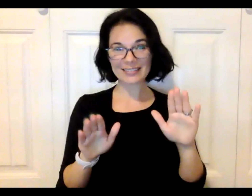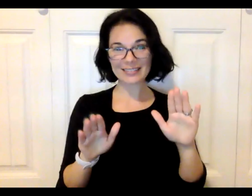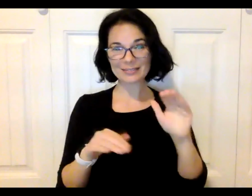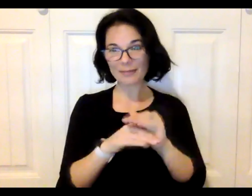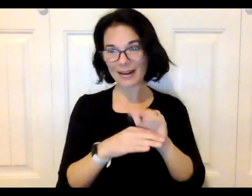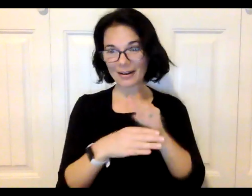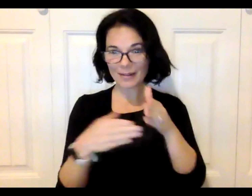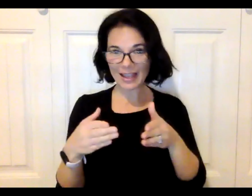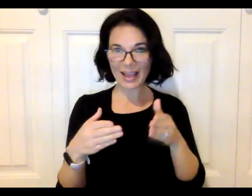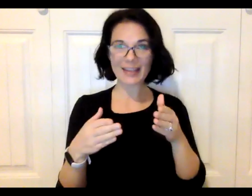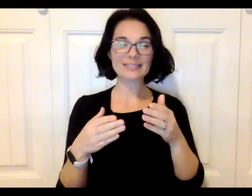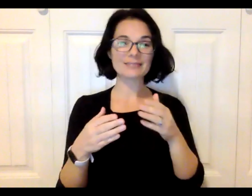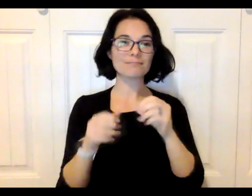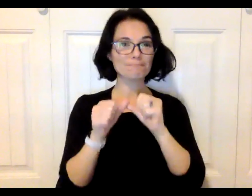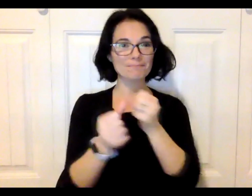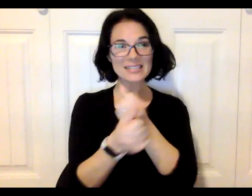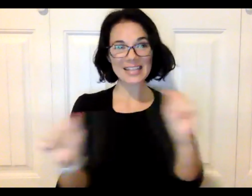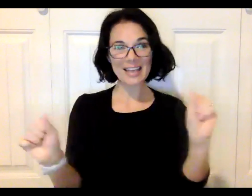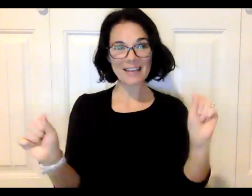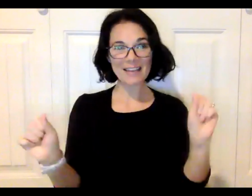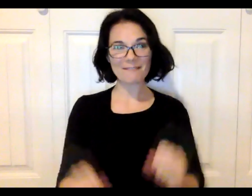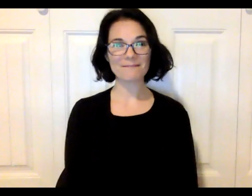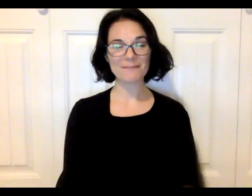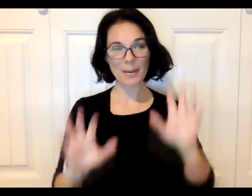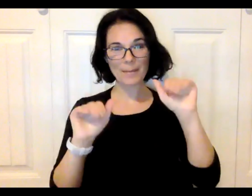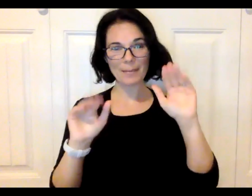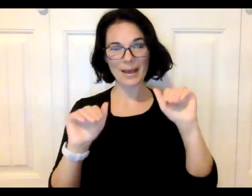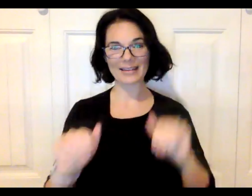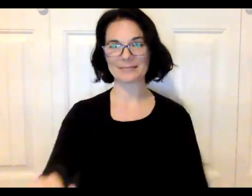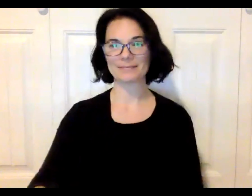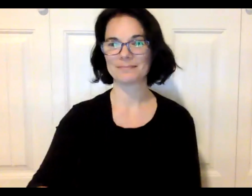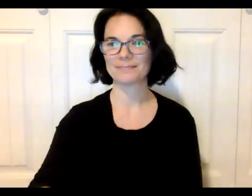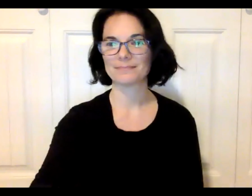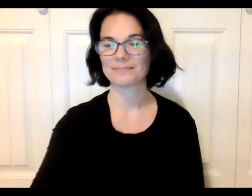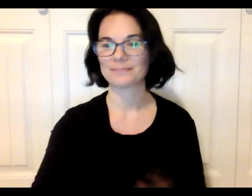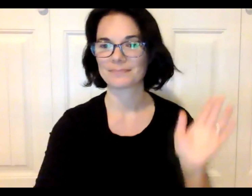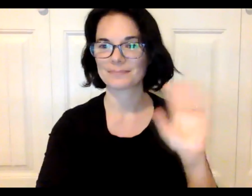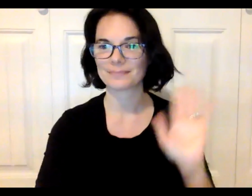stay safe, bye! TRACY: Bye!